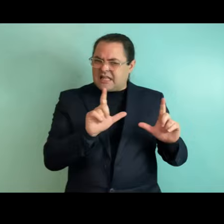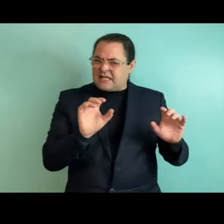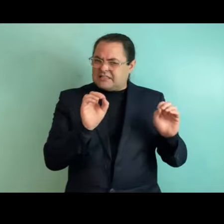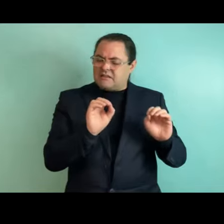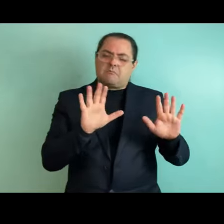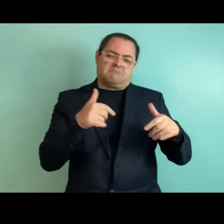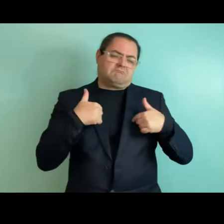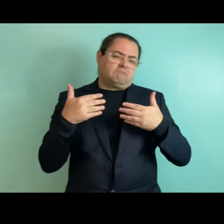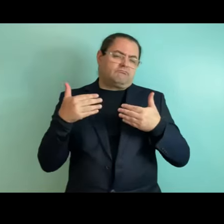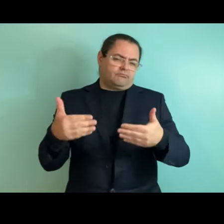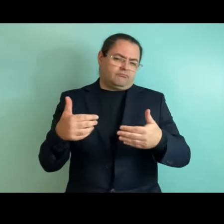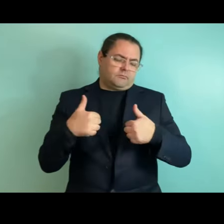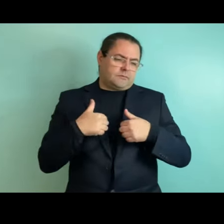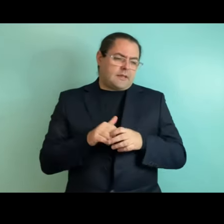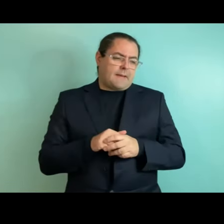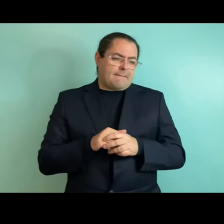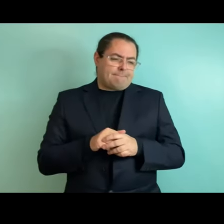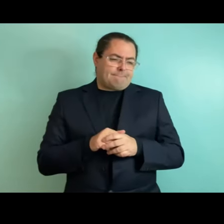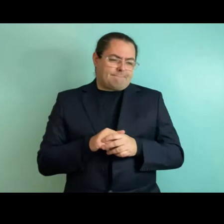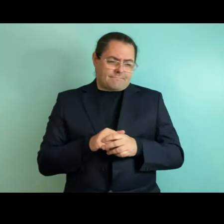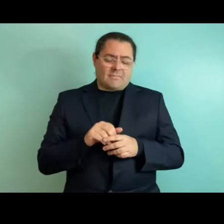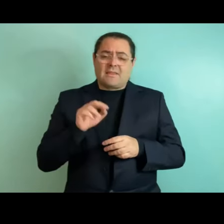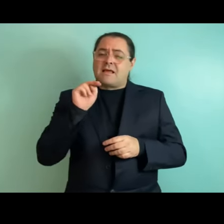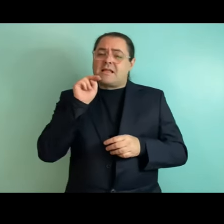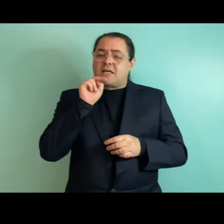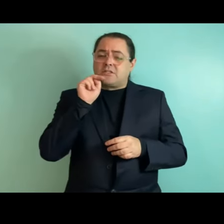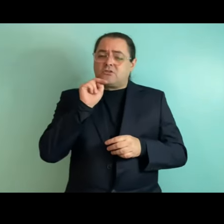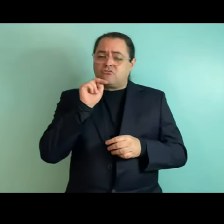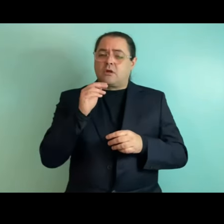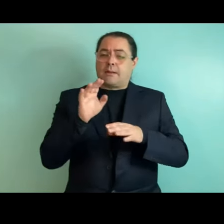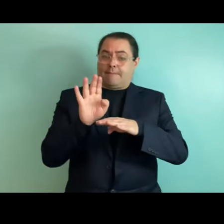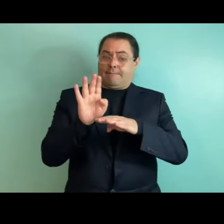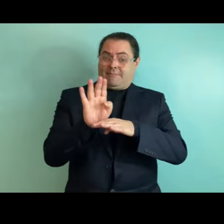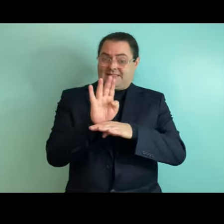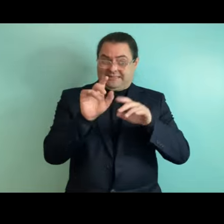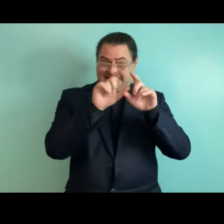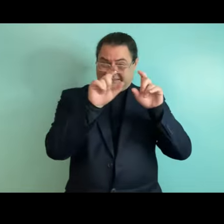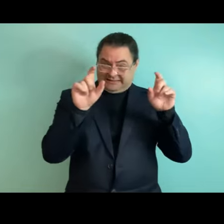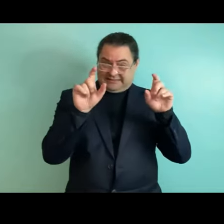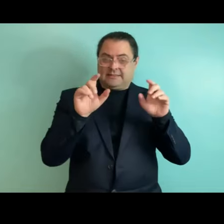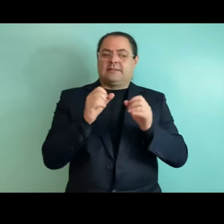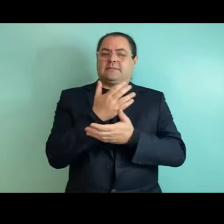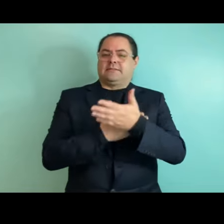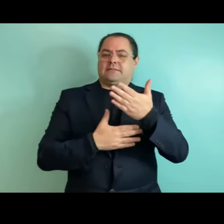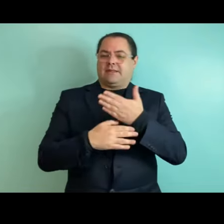11:44:47 Um, so the Nigerian business disability network is a network that